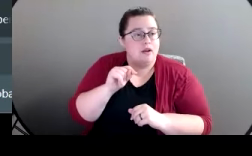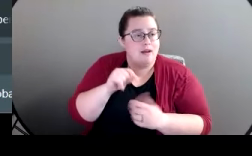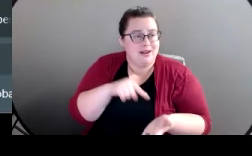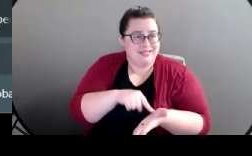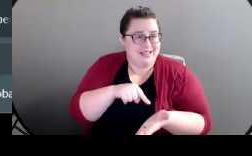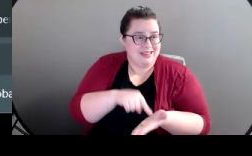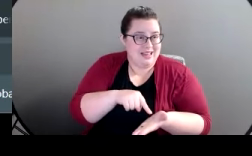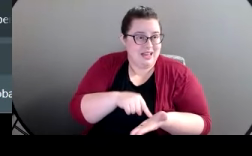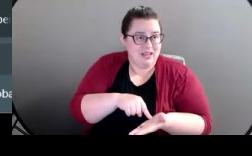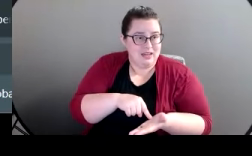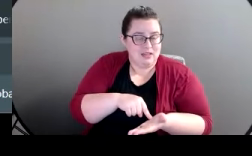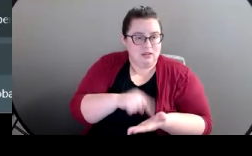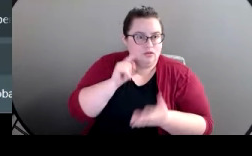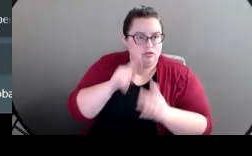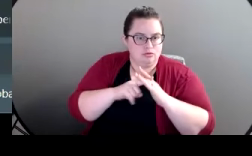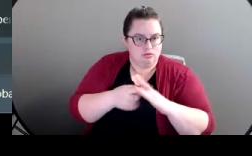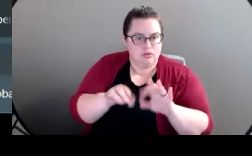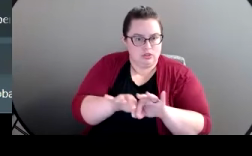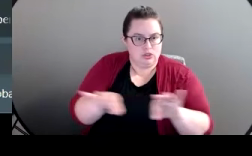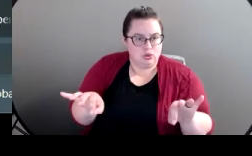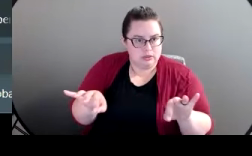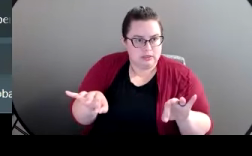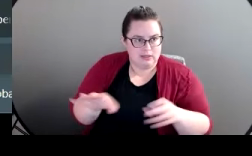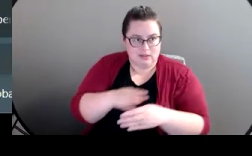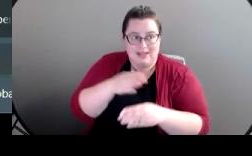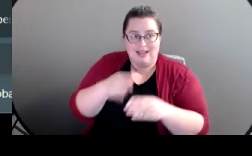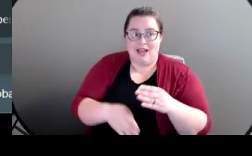you know, to start your degrees is the end of 2026.